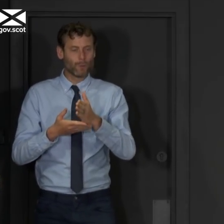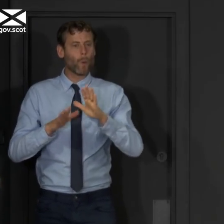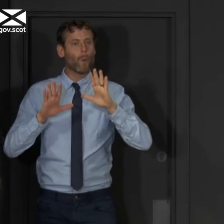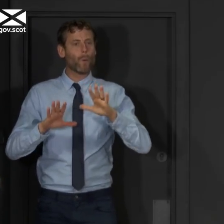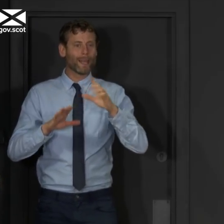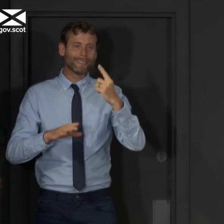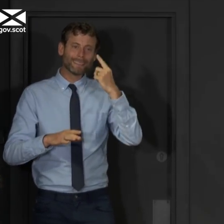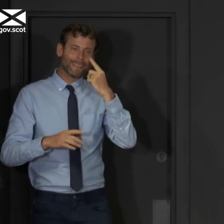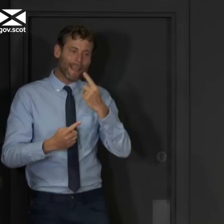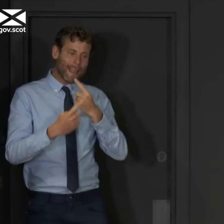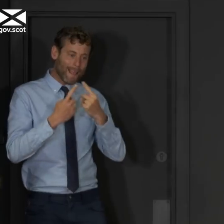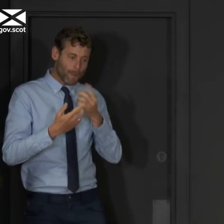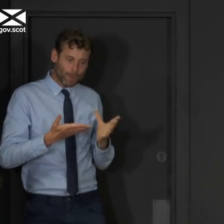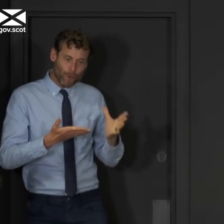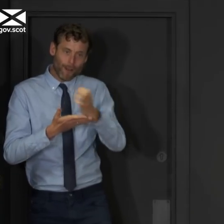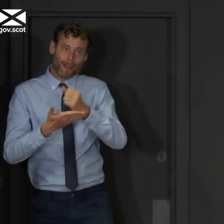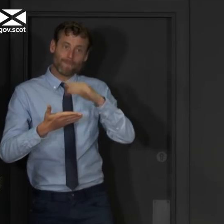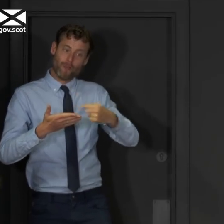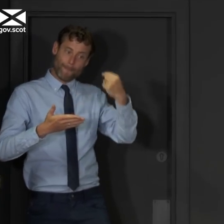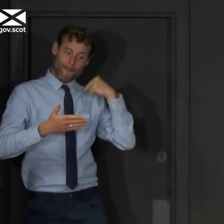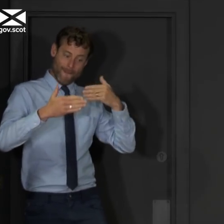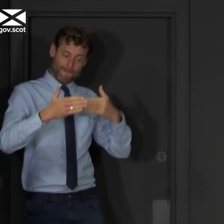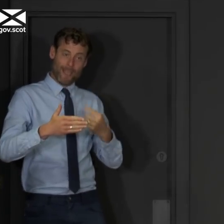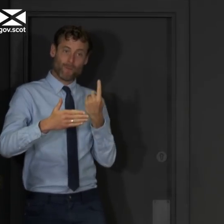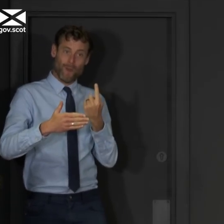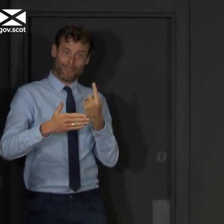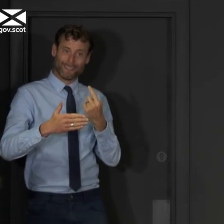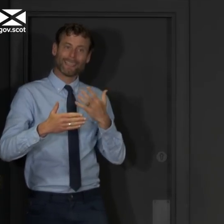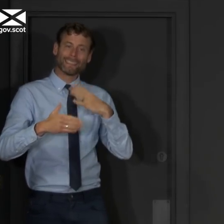from that carefully. Secondly, the number of people who we estimate